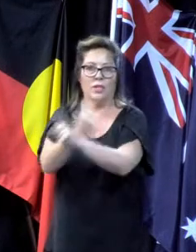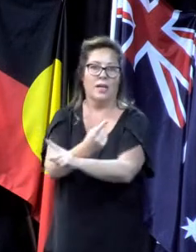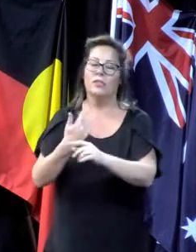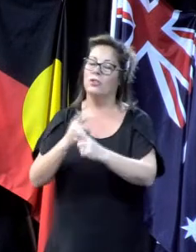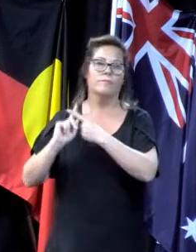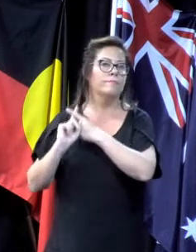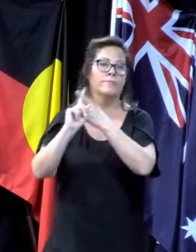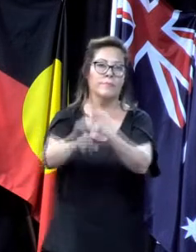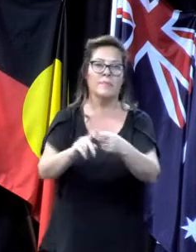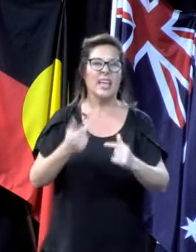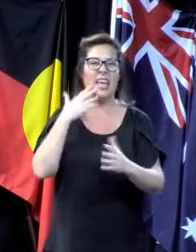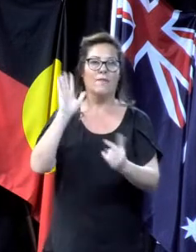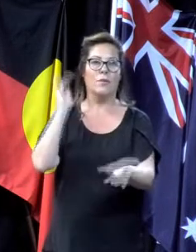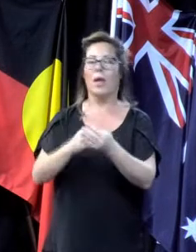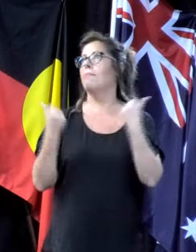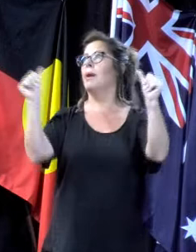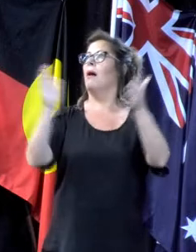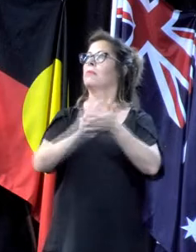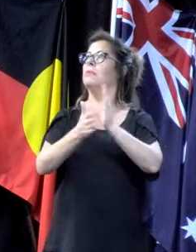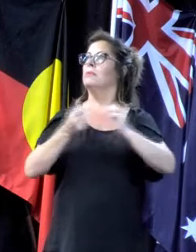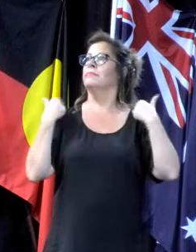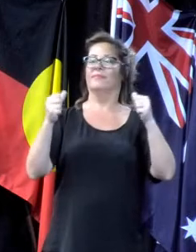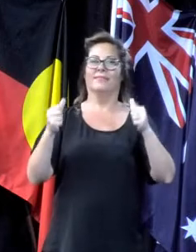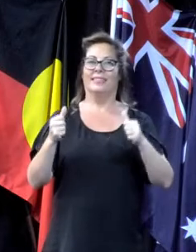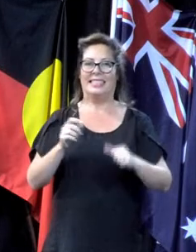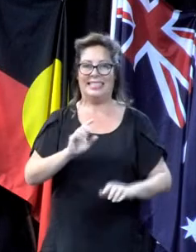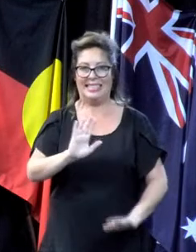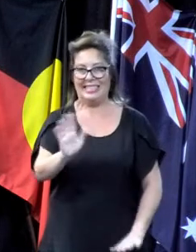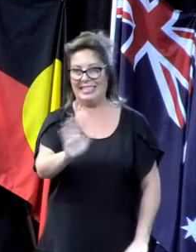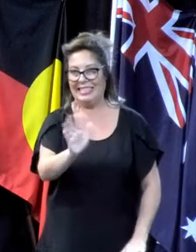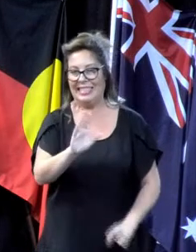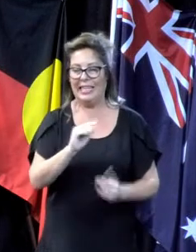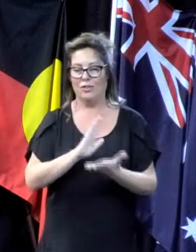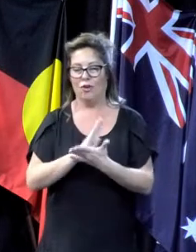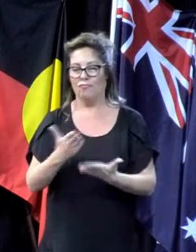that you're there, that you've hit the destination, then, perhaps, you're probably not actually doing inclusive education correctly.